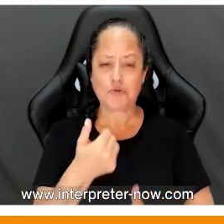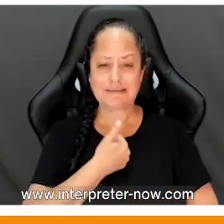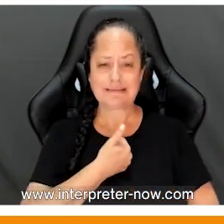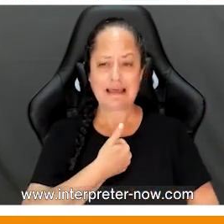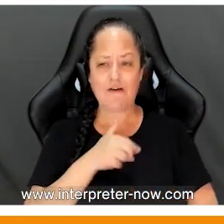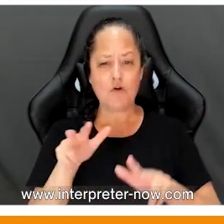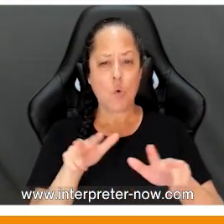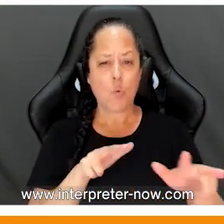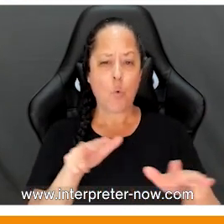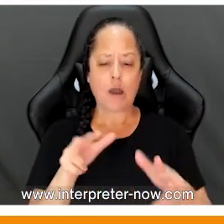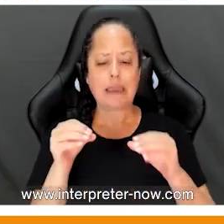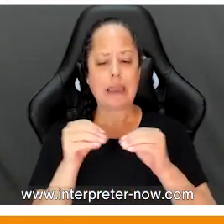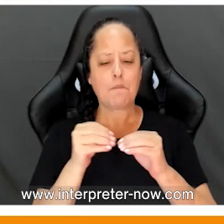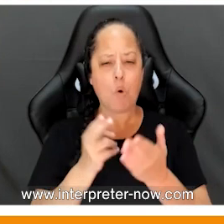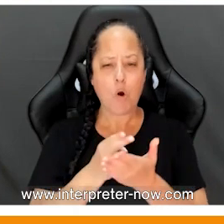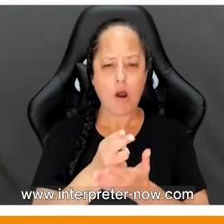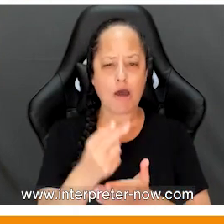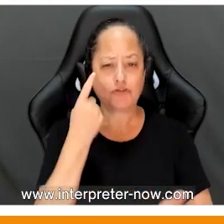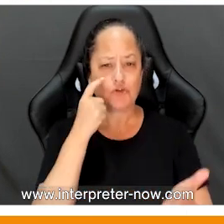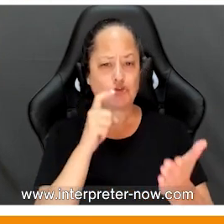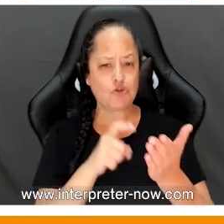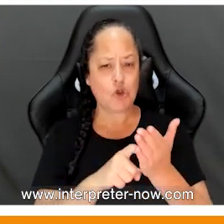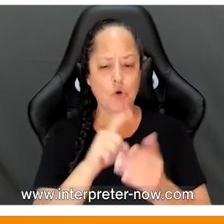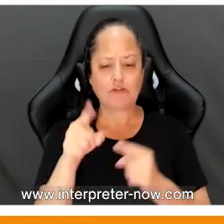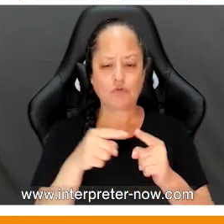more authentically, is to notice when are you acting?